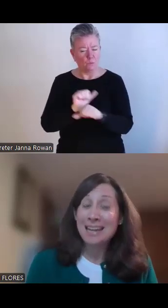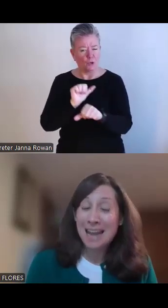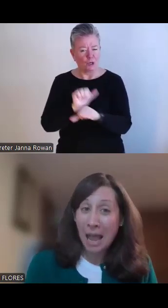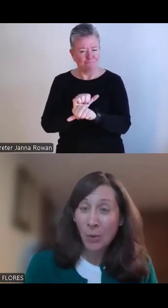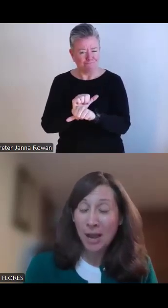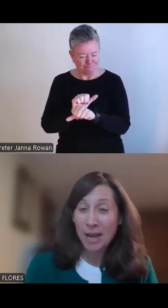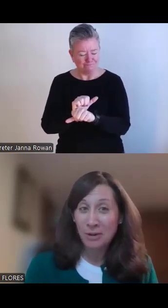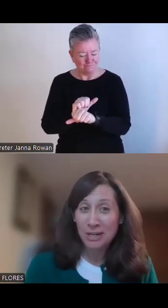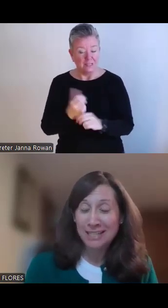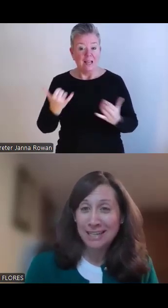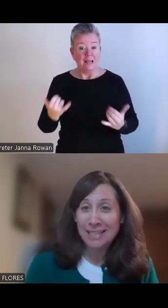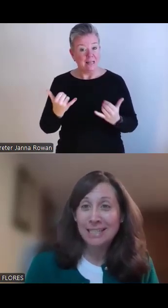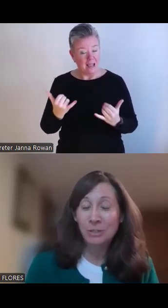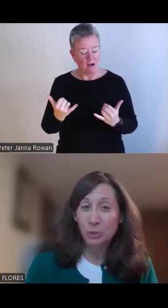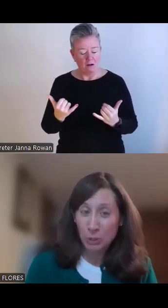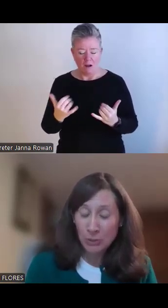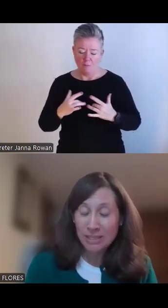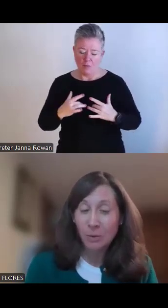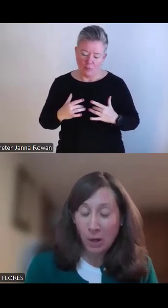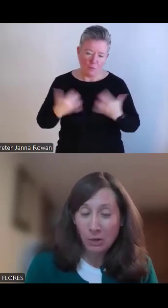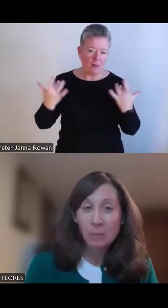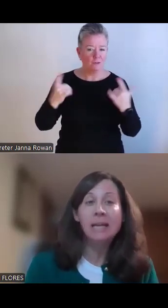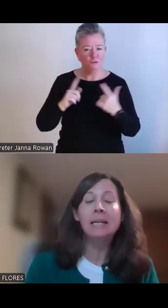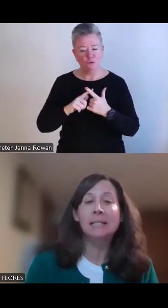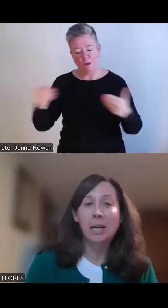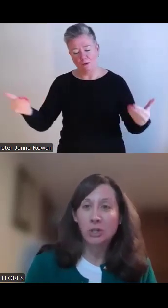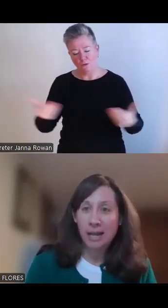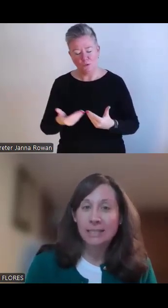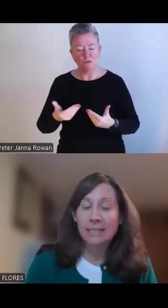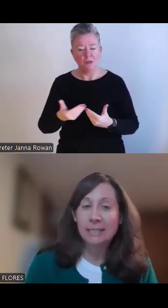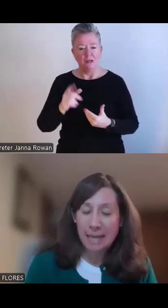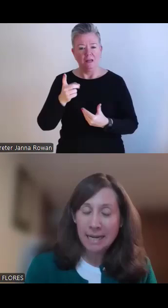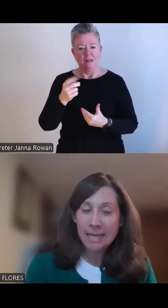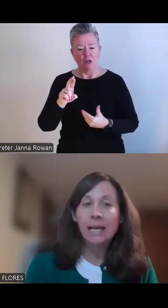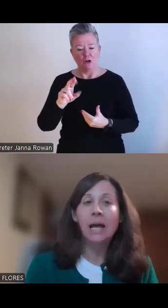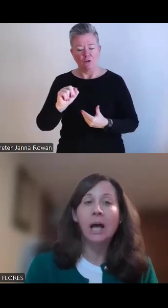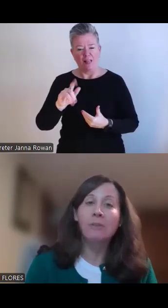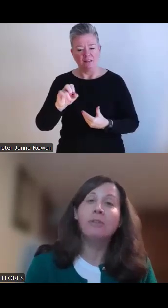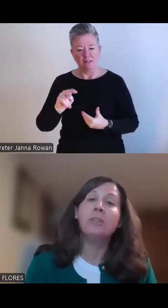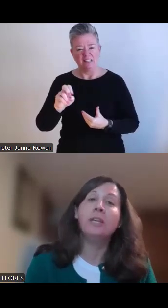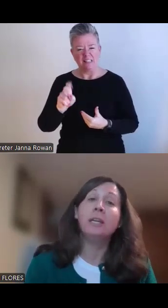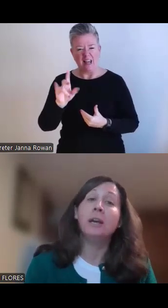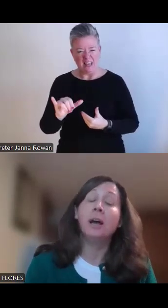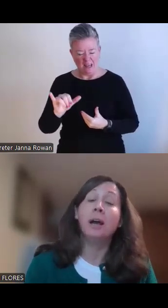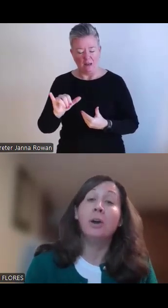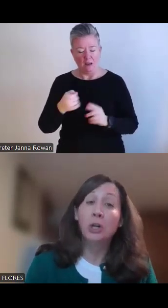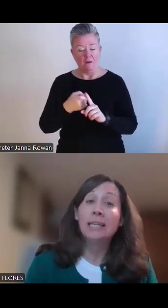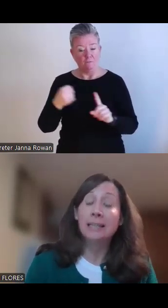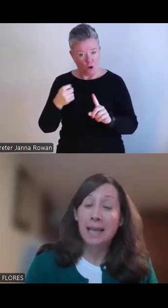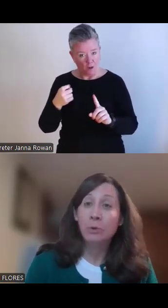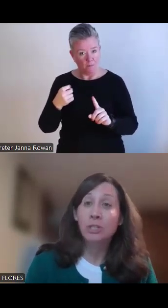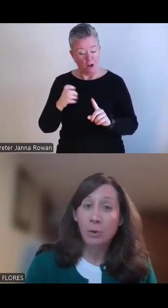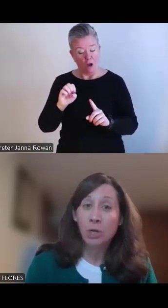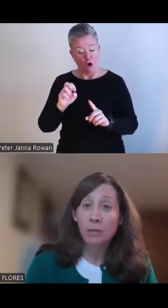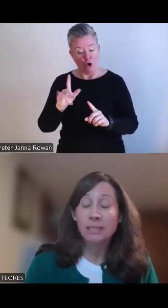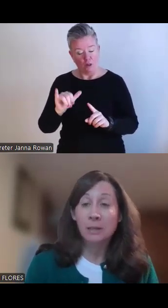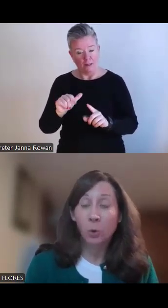And now I am very excited to introduce and welcome Dr. Allison Sedey of the Early Language Outcomes,